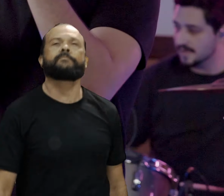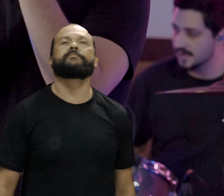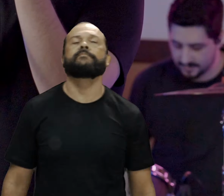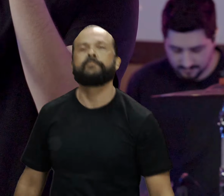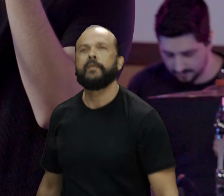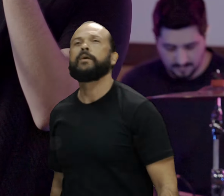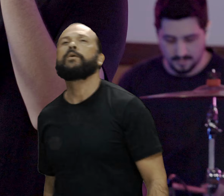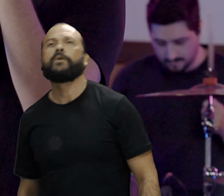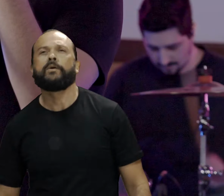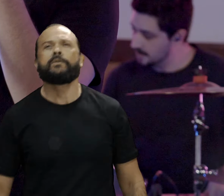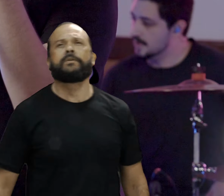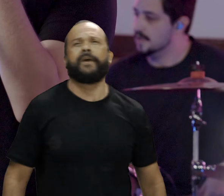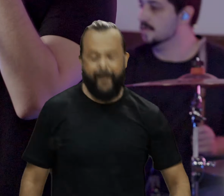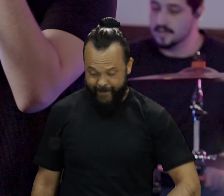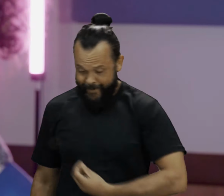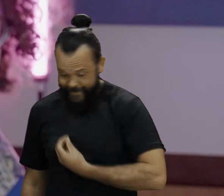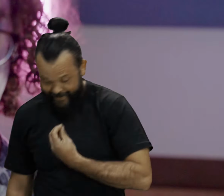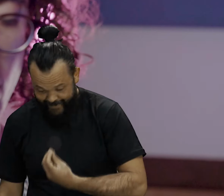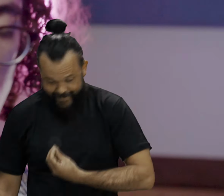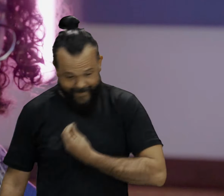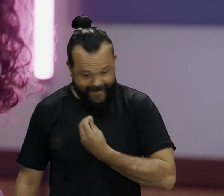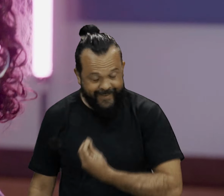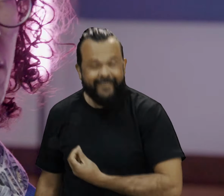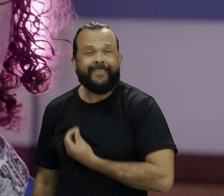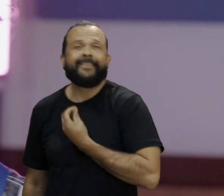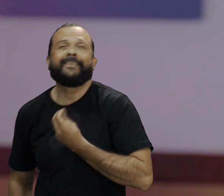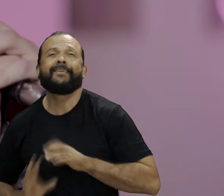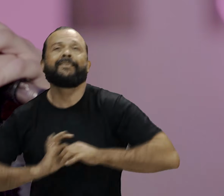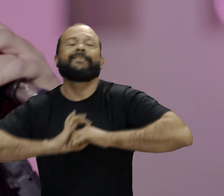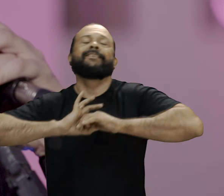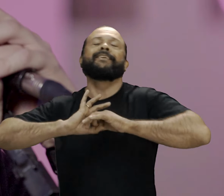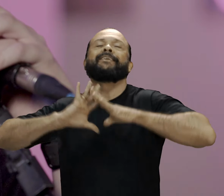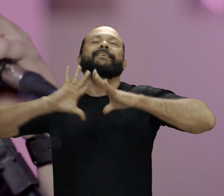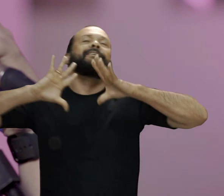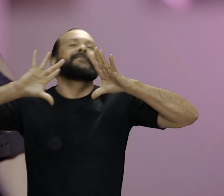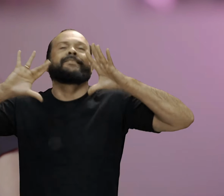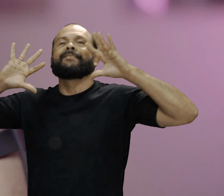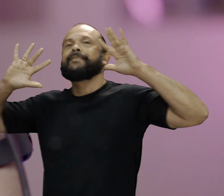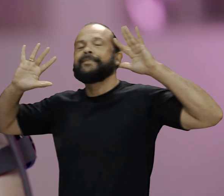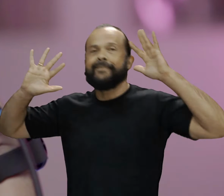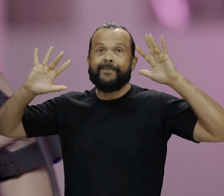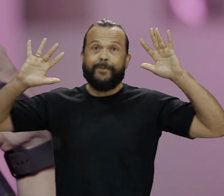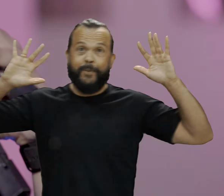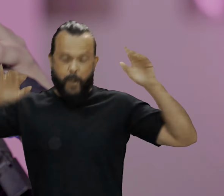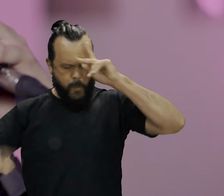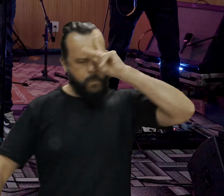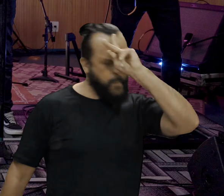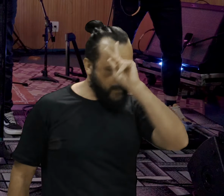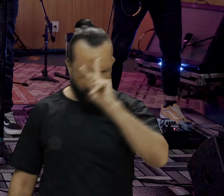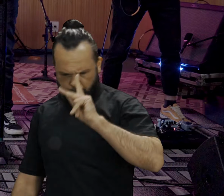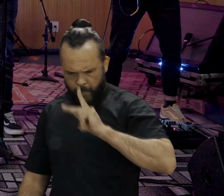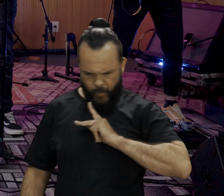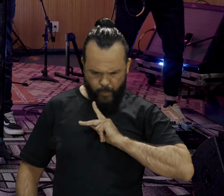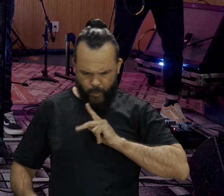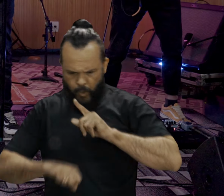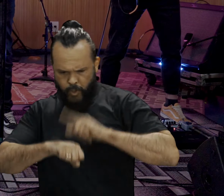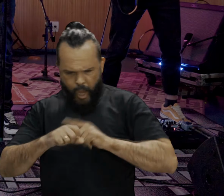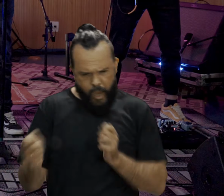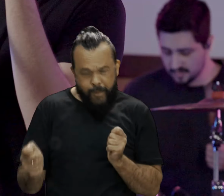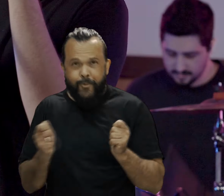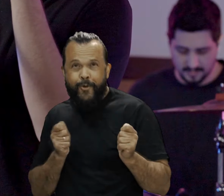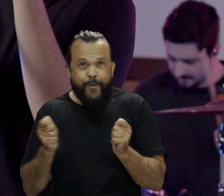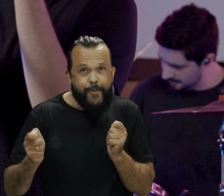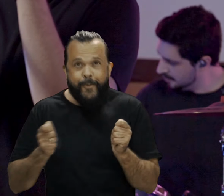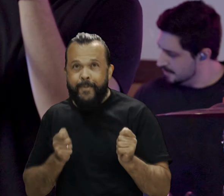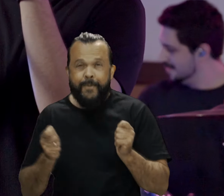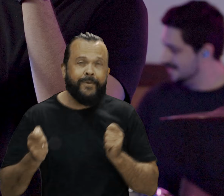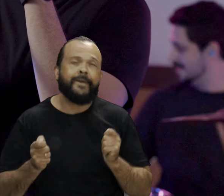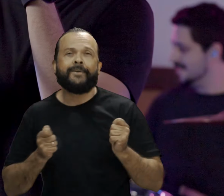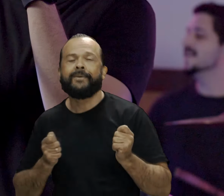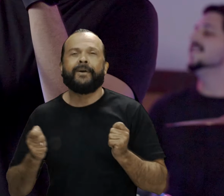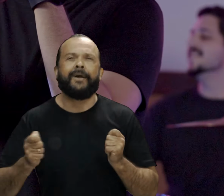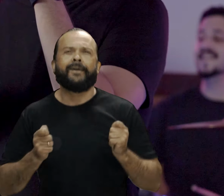I just want to be free to live and owner of my own time